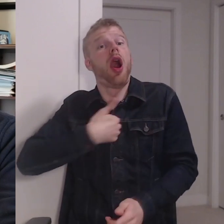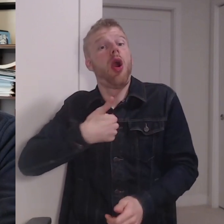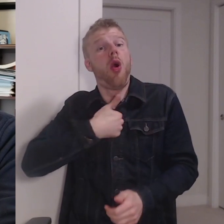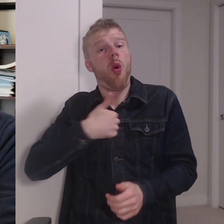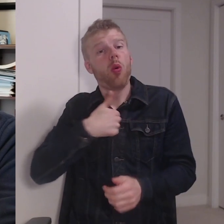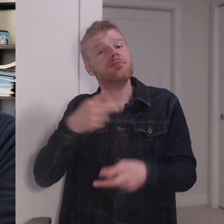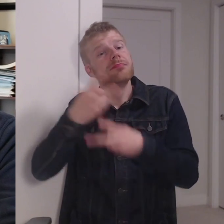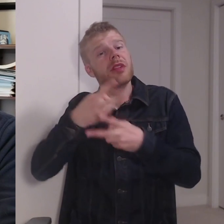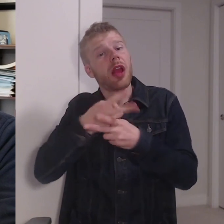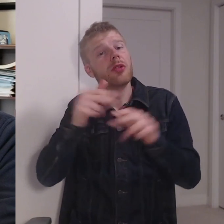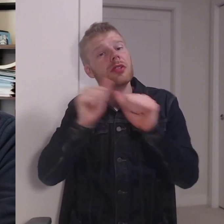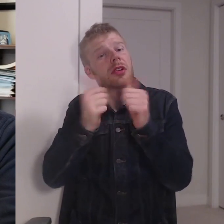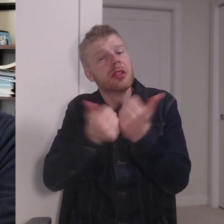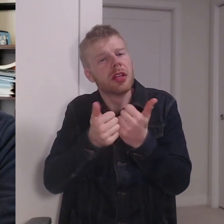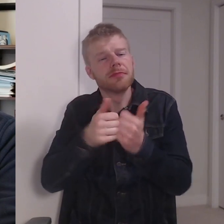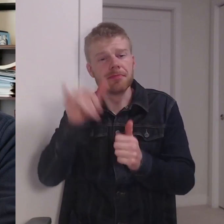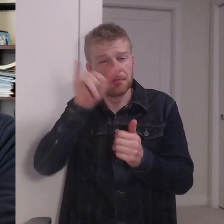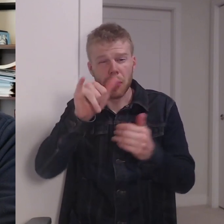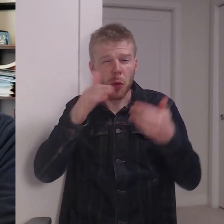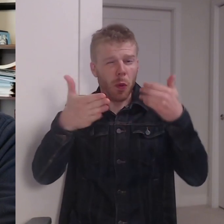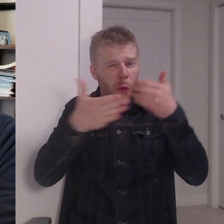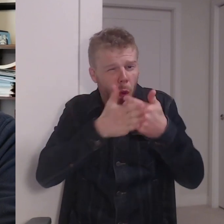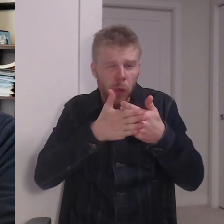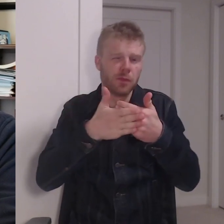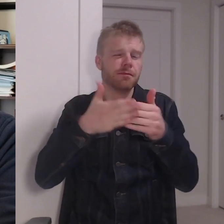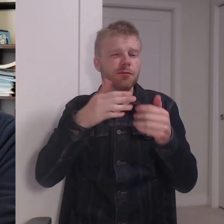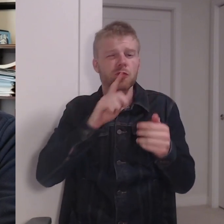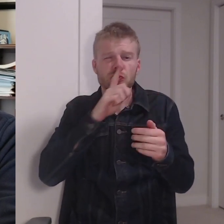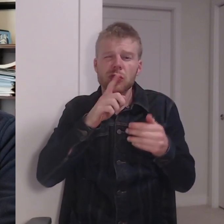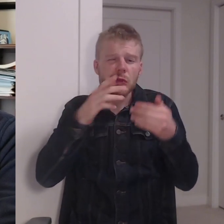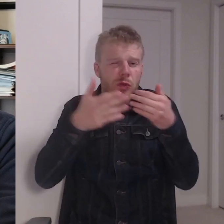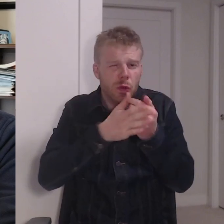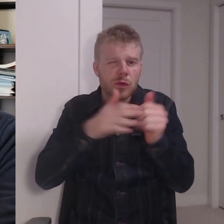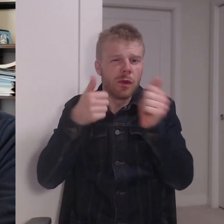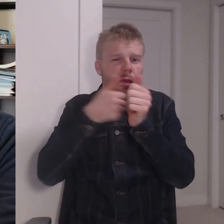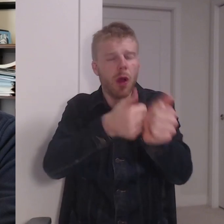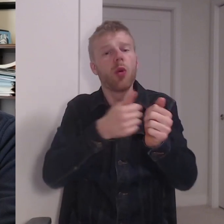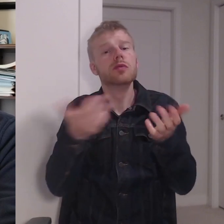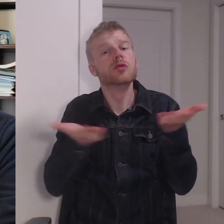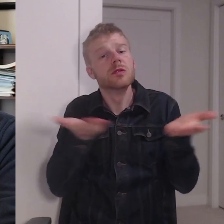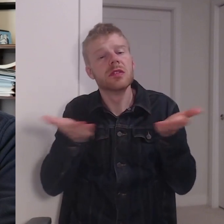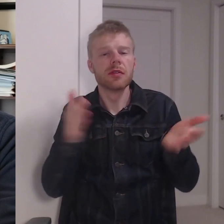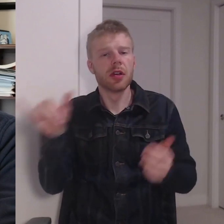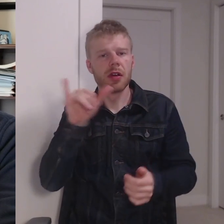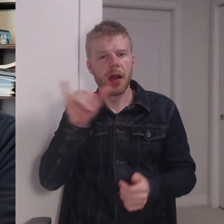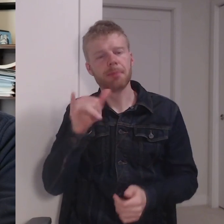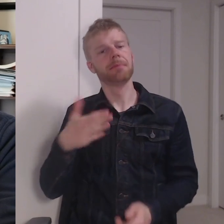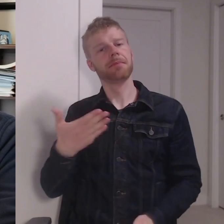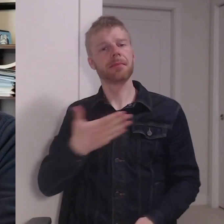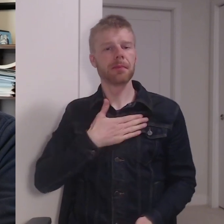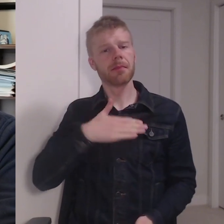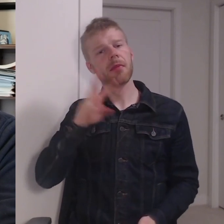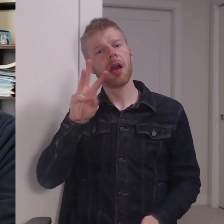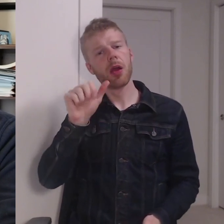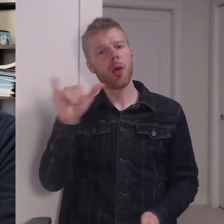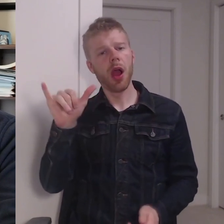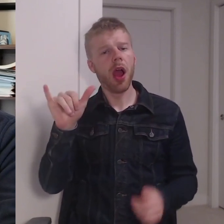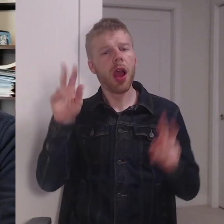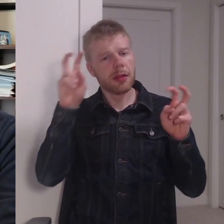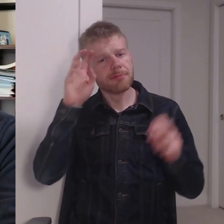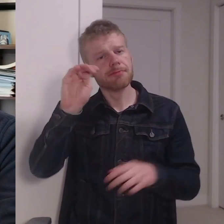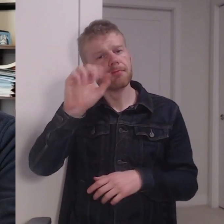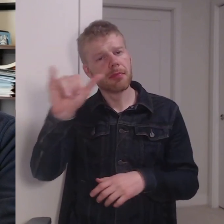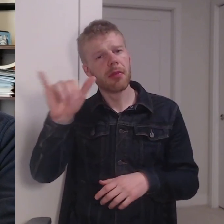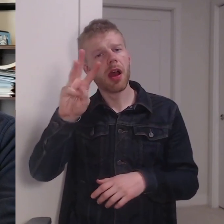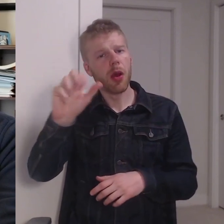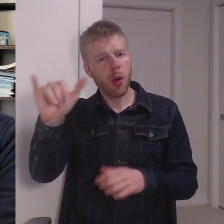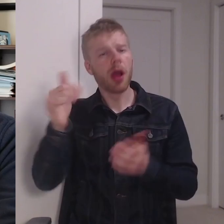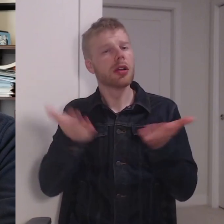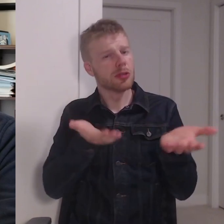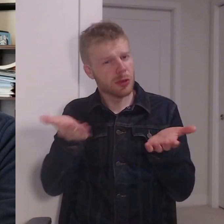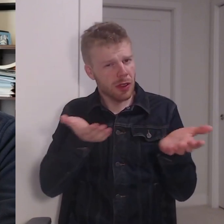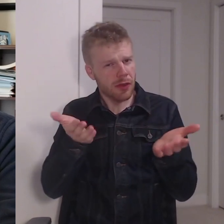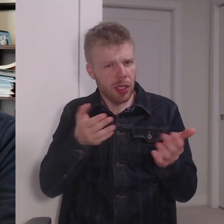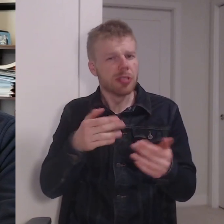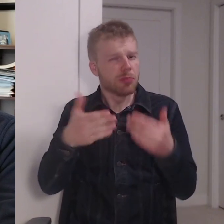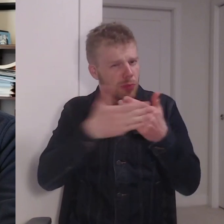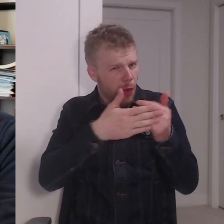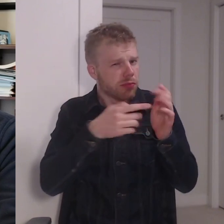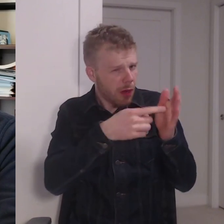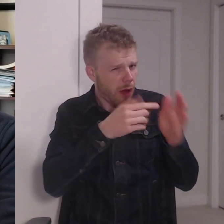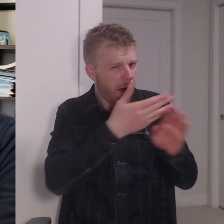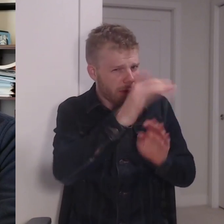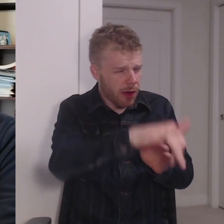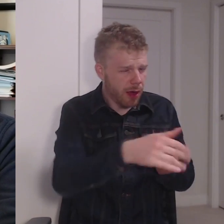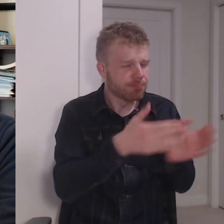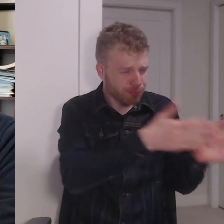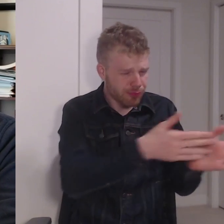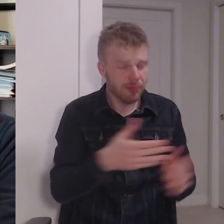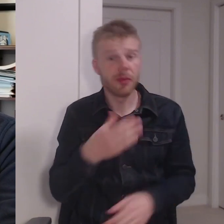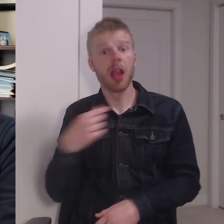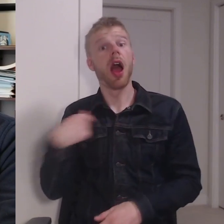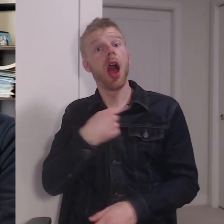care agency that was closely modeled as closely modeled to services my way and